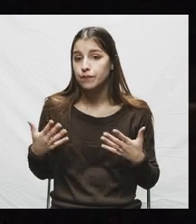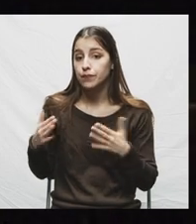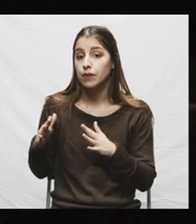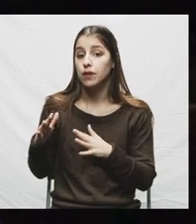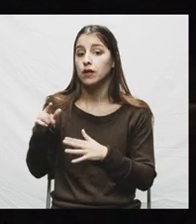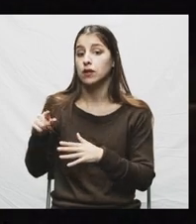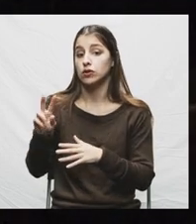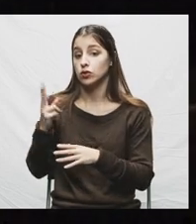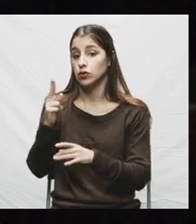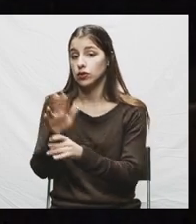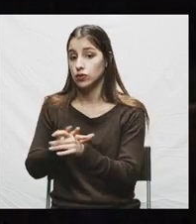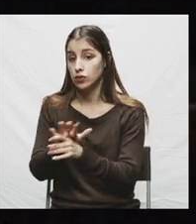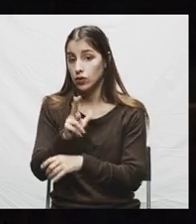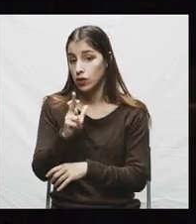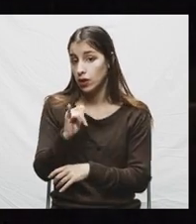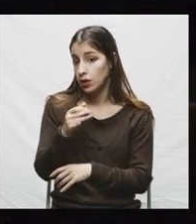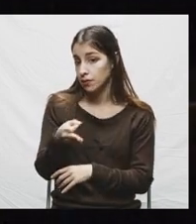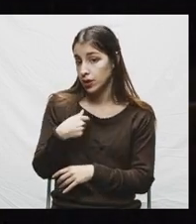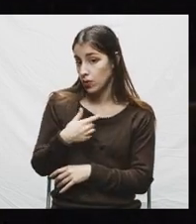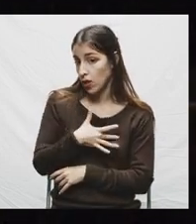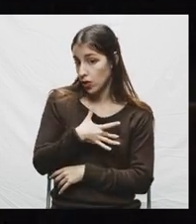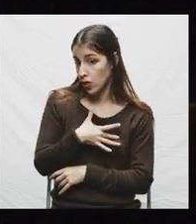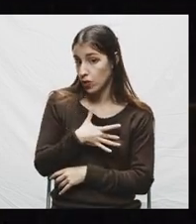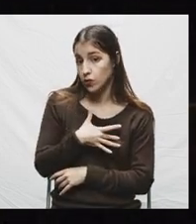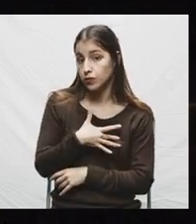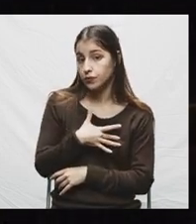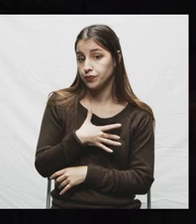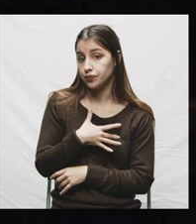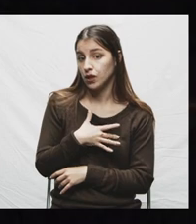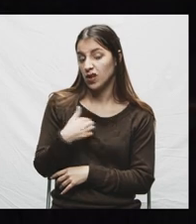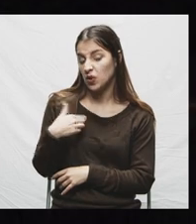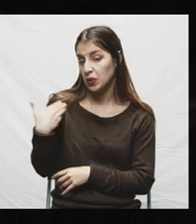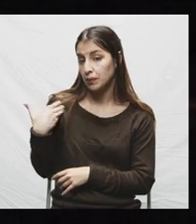But, these two pieces, “RIP” is a dearly piece to me and I’m sad it didn’t tour more,